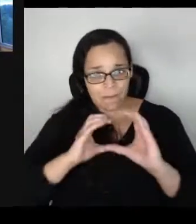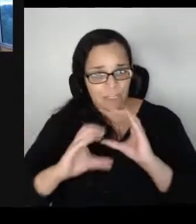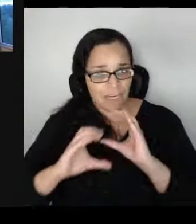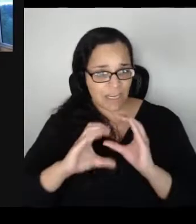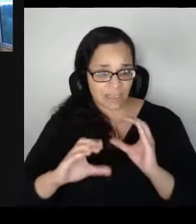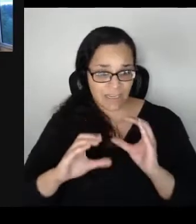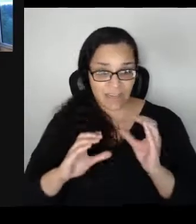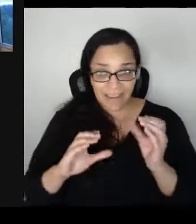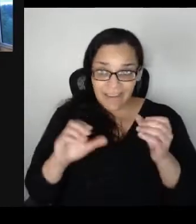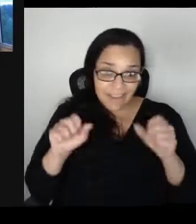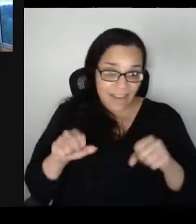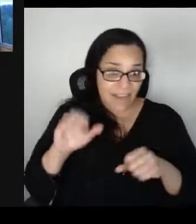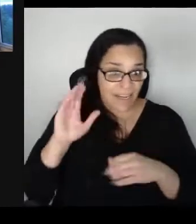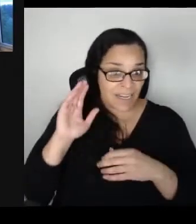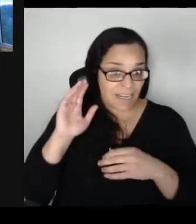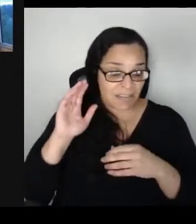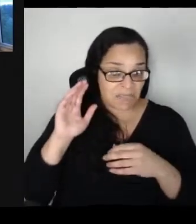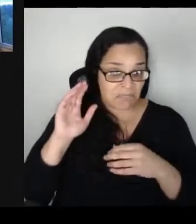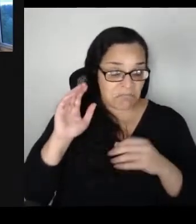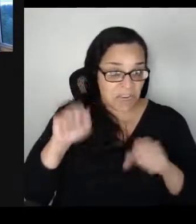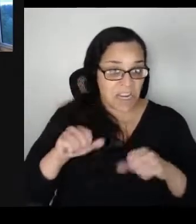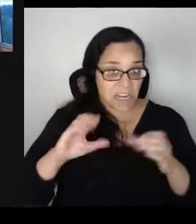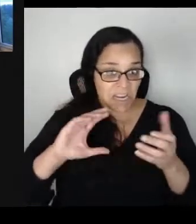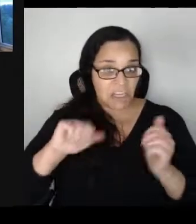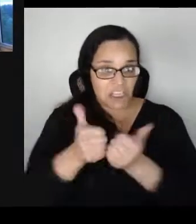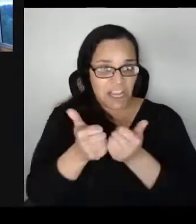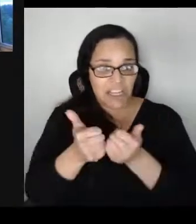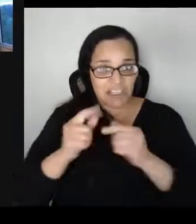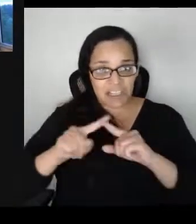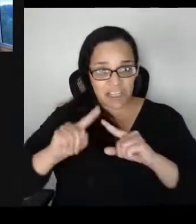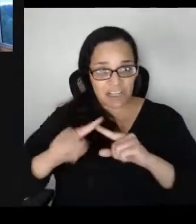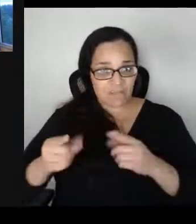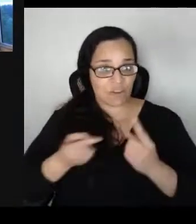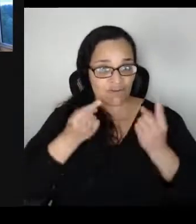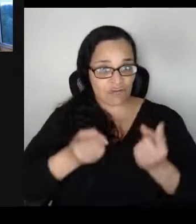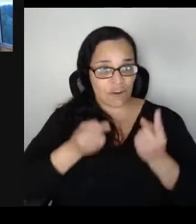the obstacles as a society that keeps us